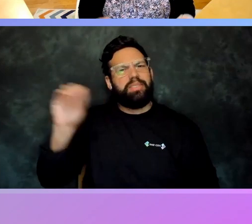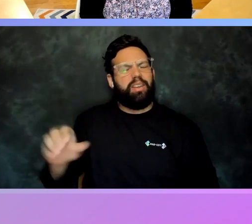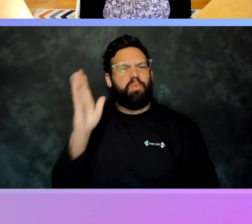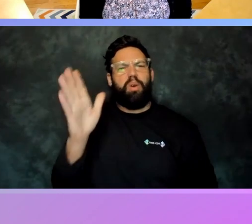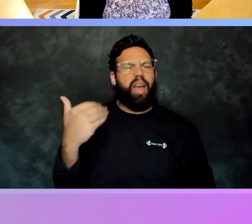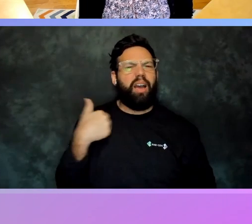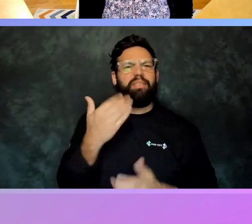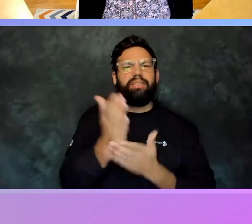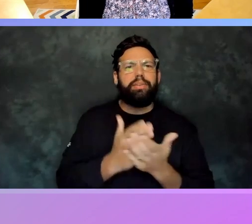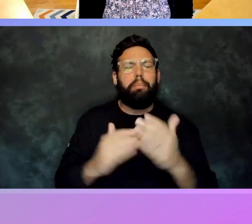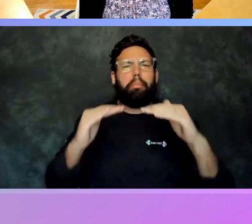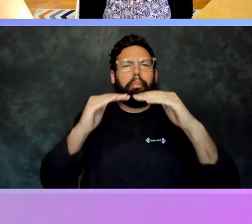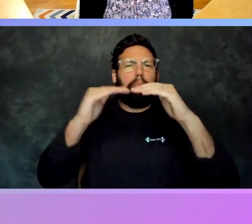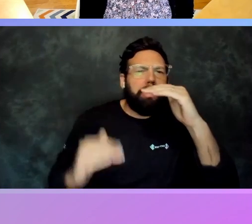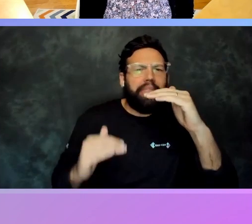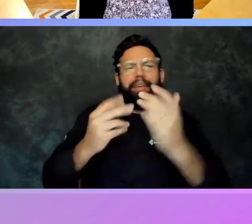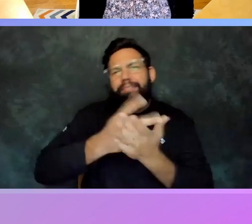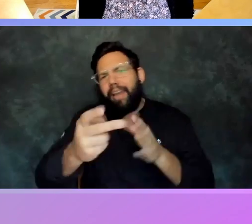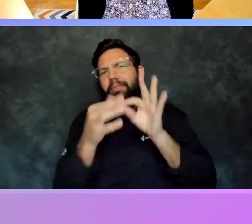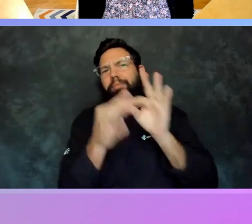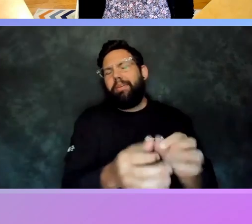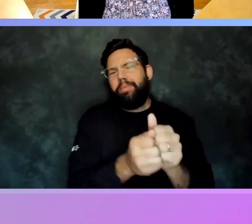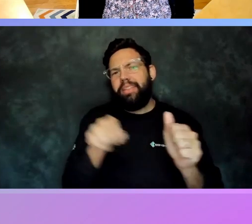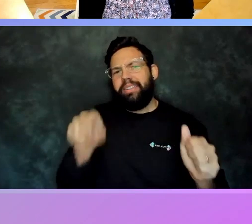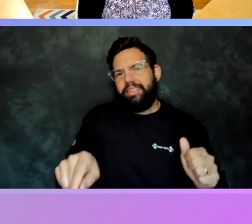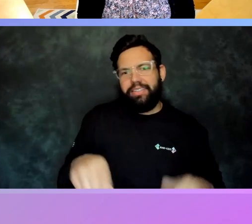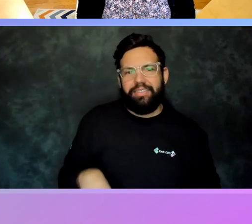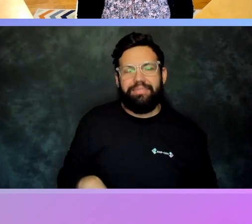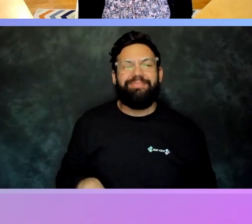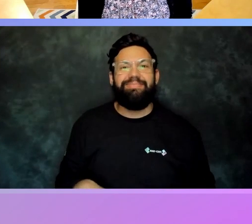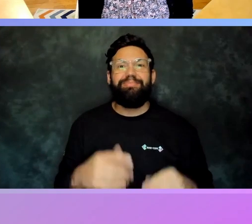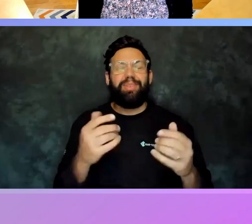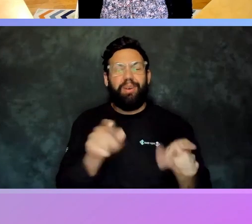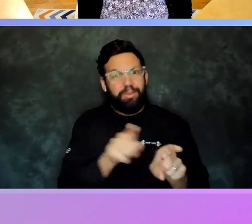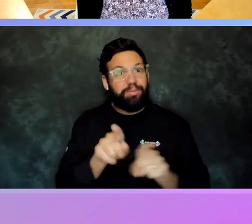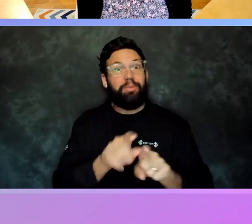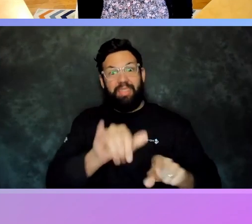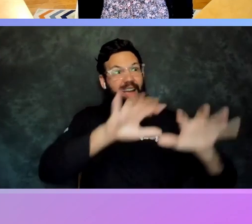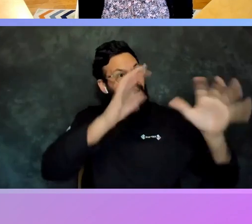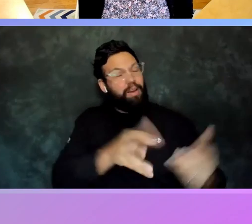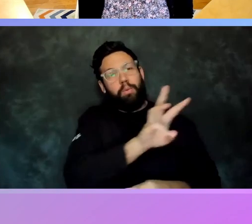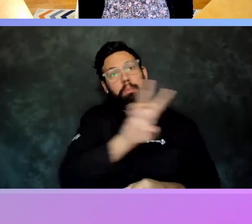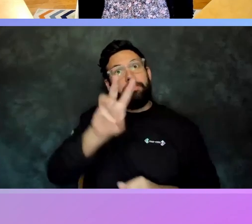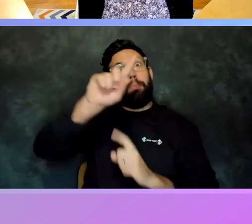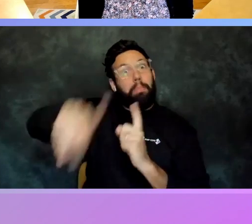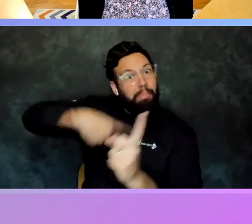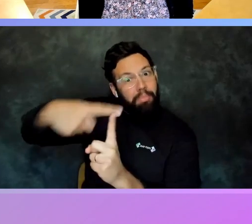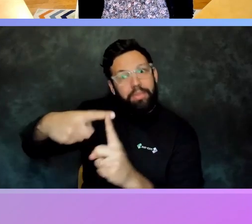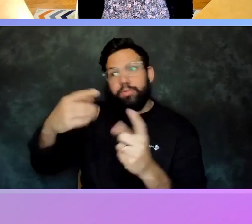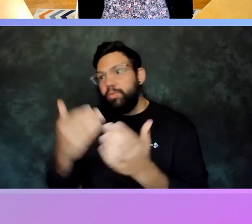video player or on the stream text transcription link on this session page. We will save the last 10 minutes for